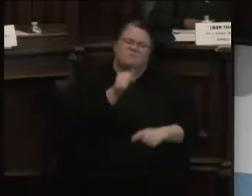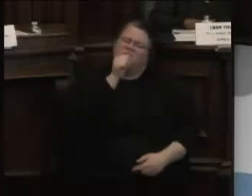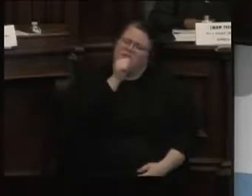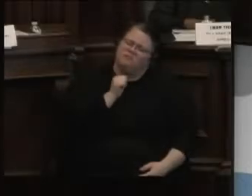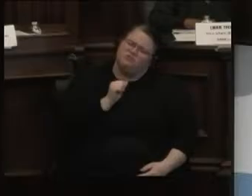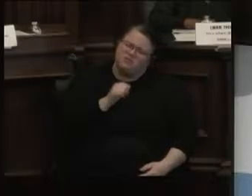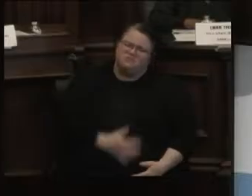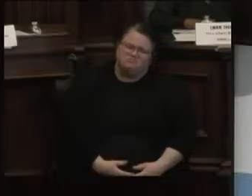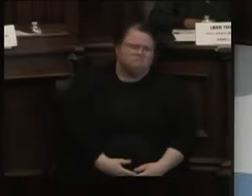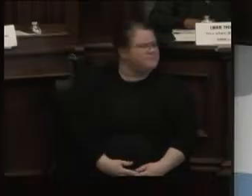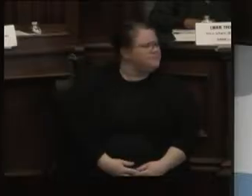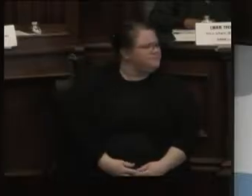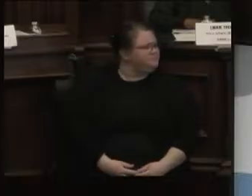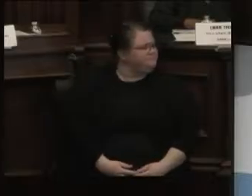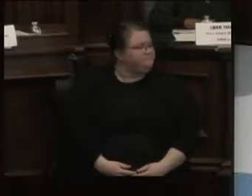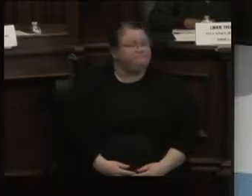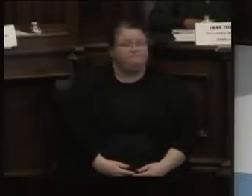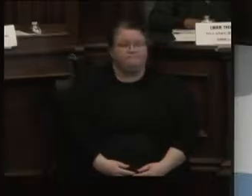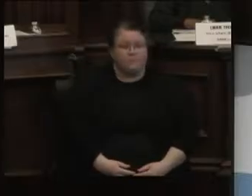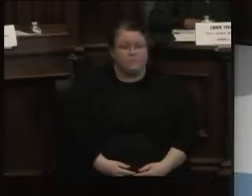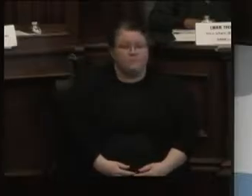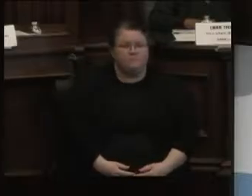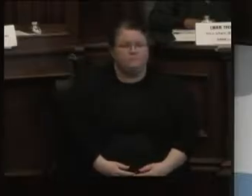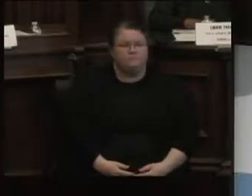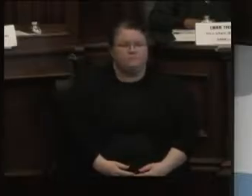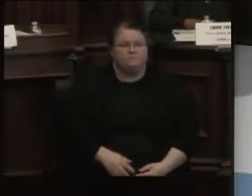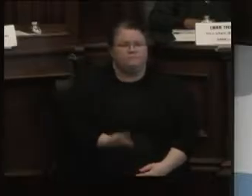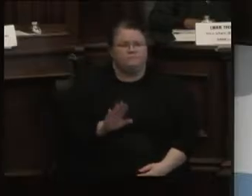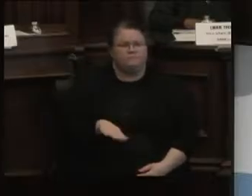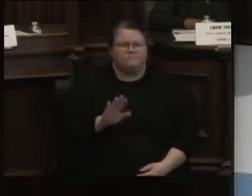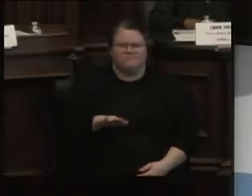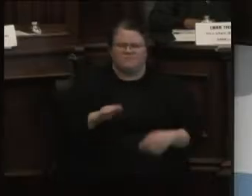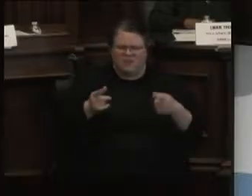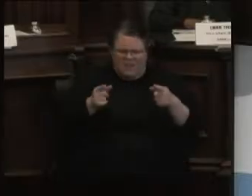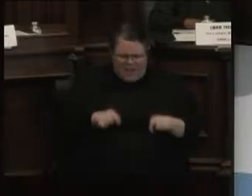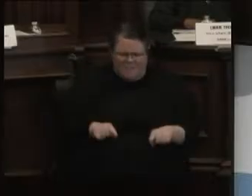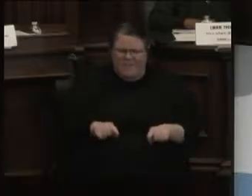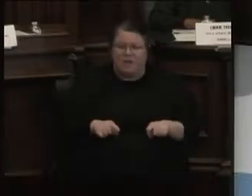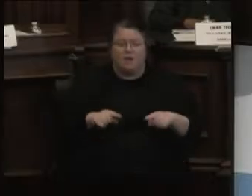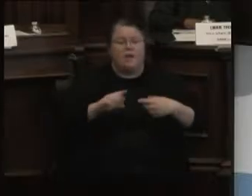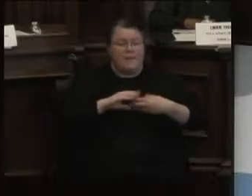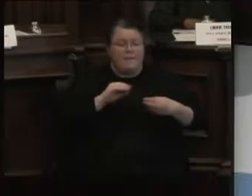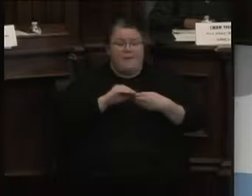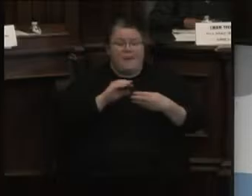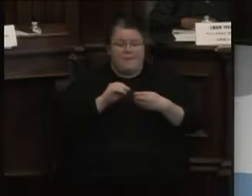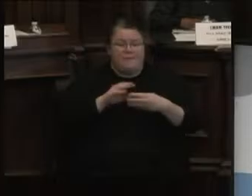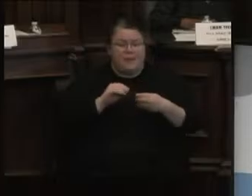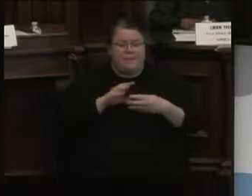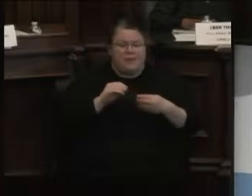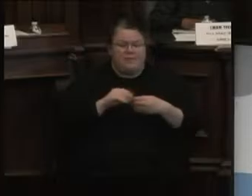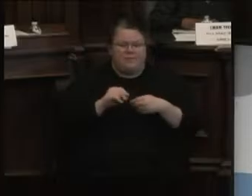sure that there's clear understanding and that there's